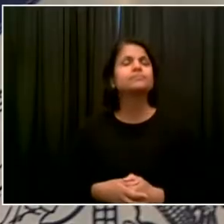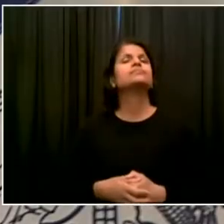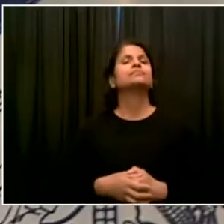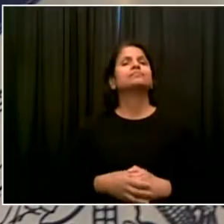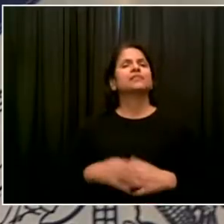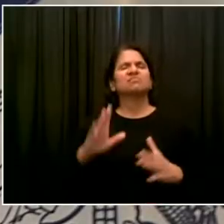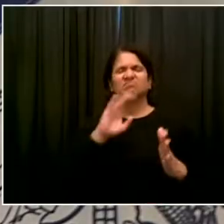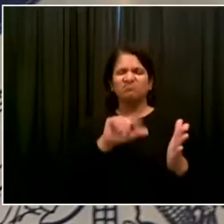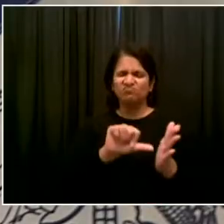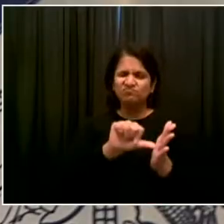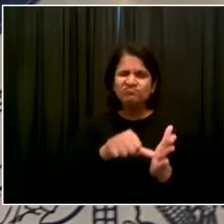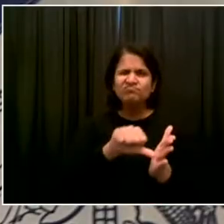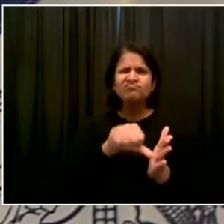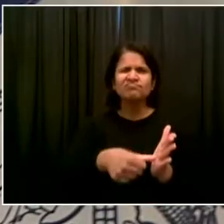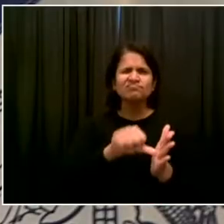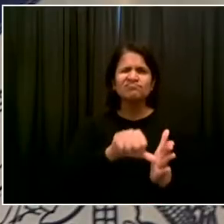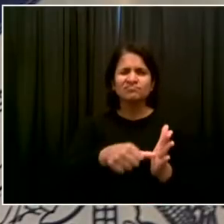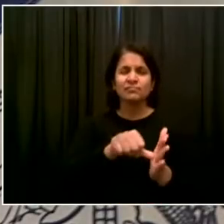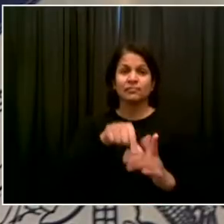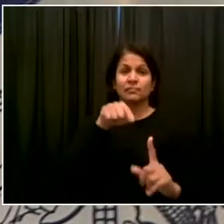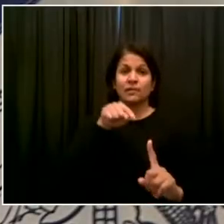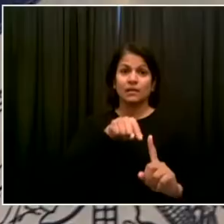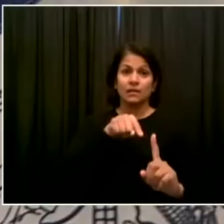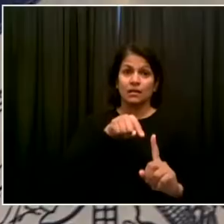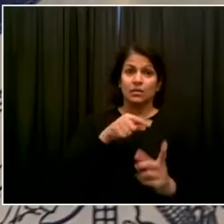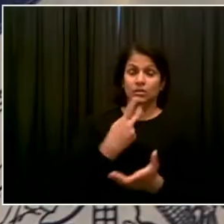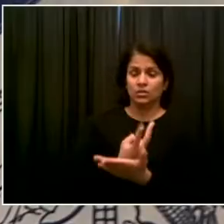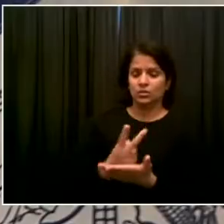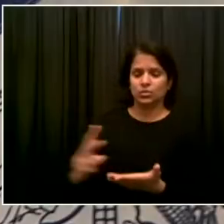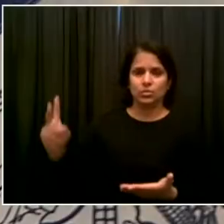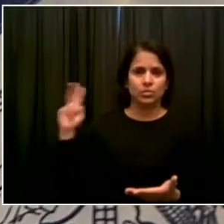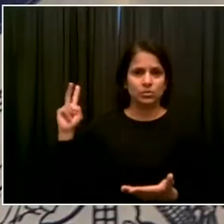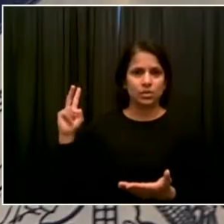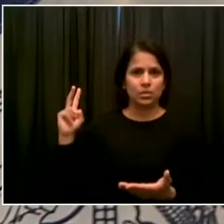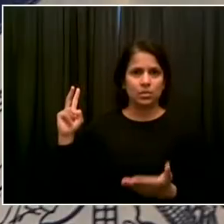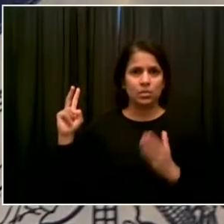LET ME TALK ABOUT THIS FIRST. I WANT TO MPEHASIZE